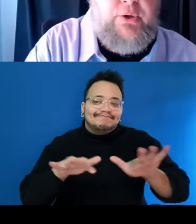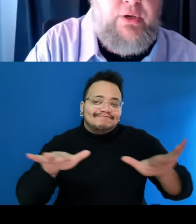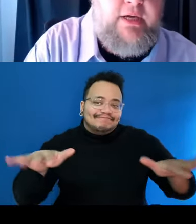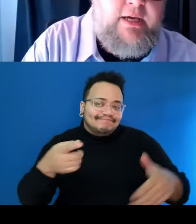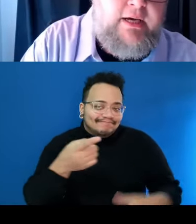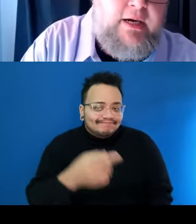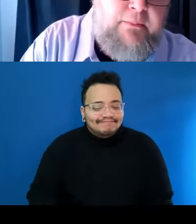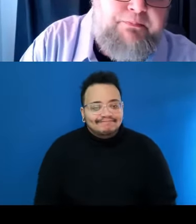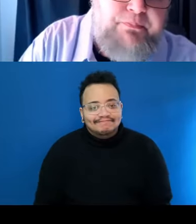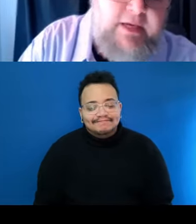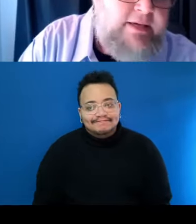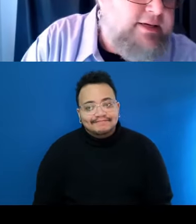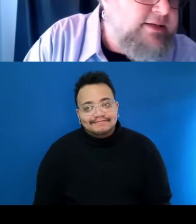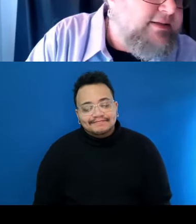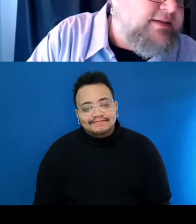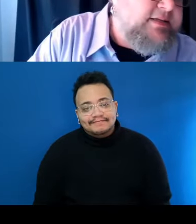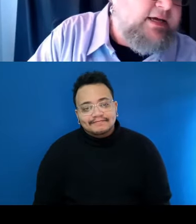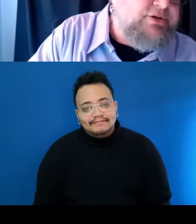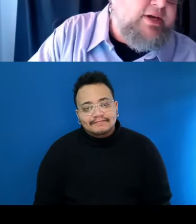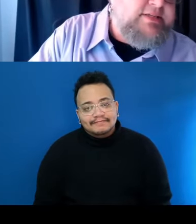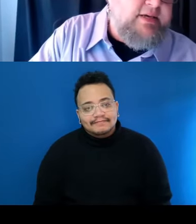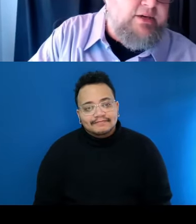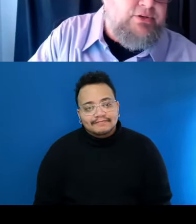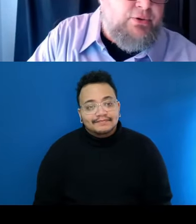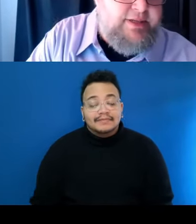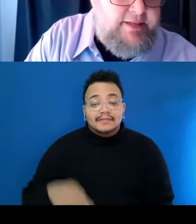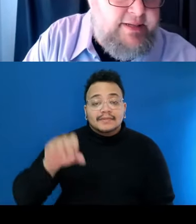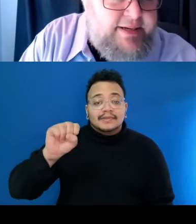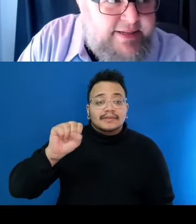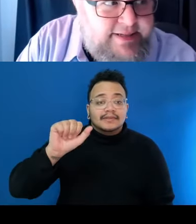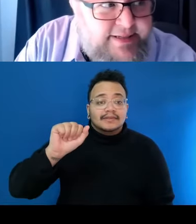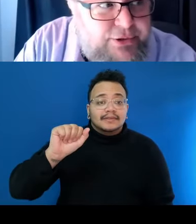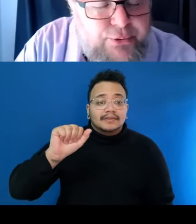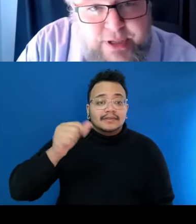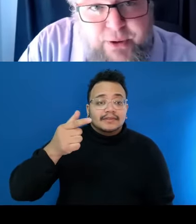So Sage Grace Dolan-Sandrino says,